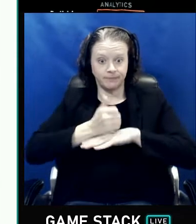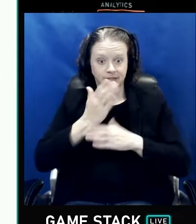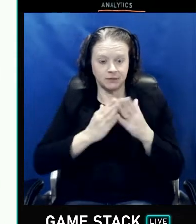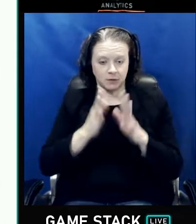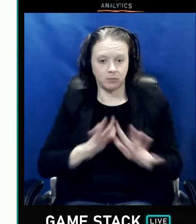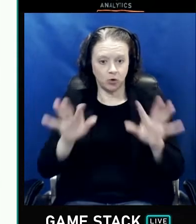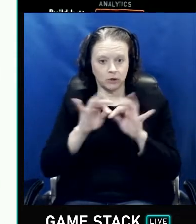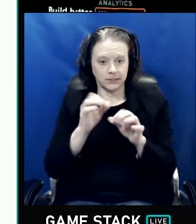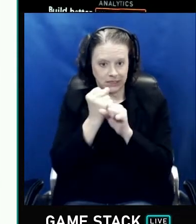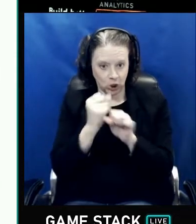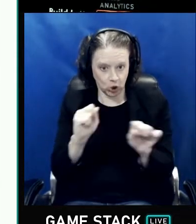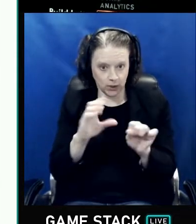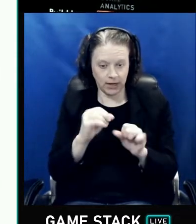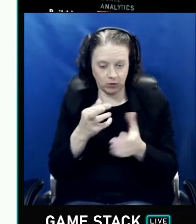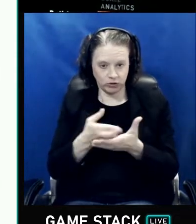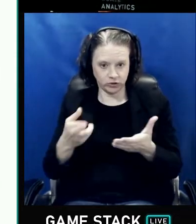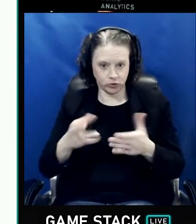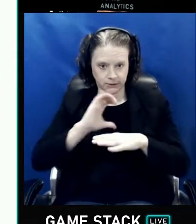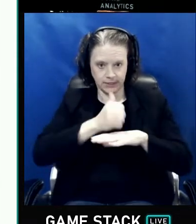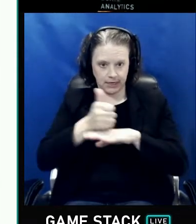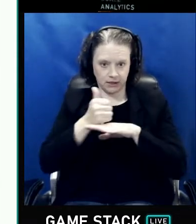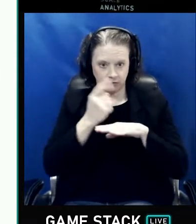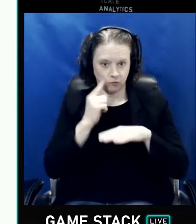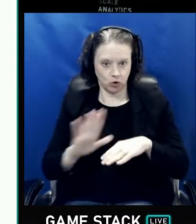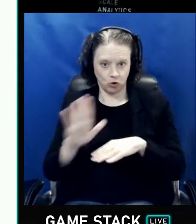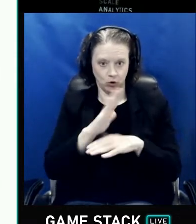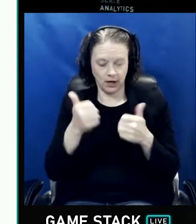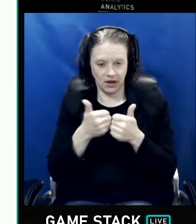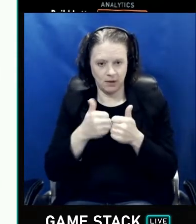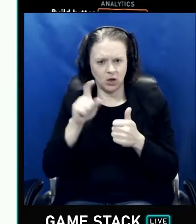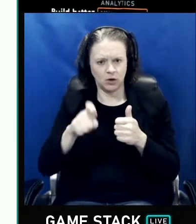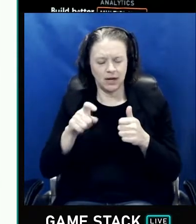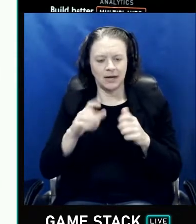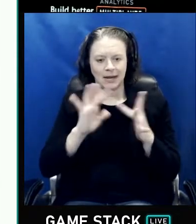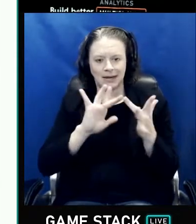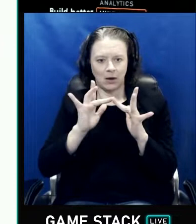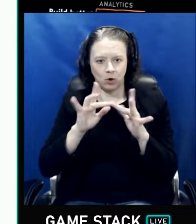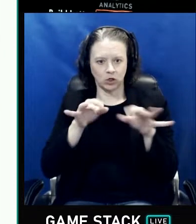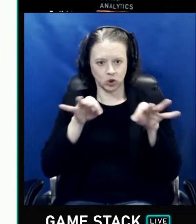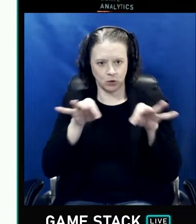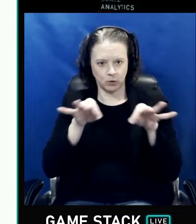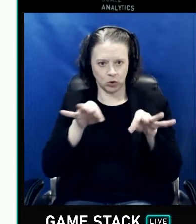As you can see here you need a network descriptor and that really is the identifier for your particular network.